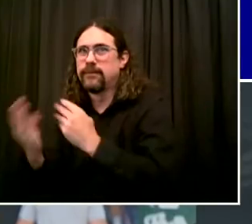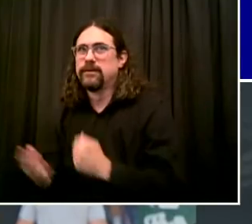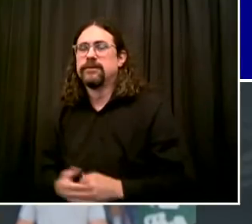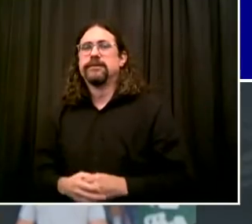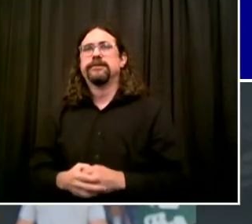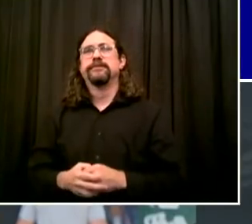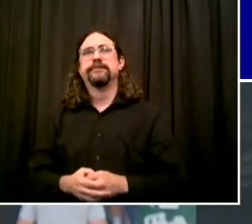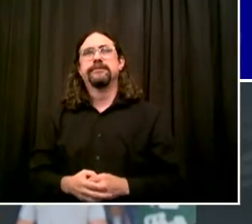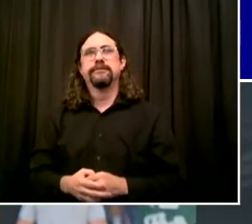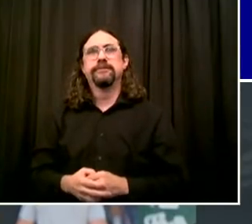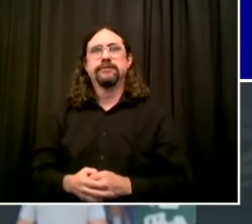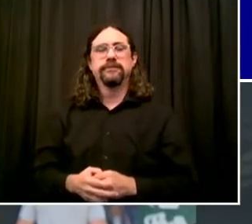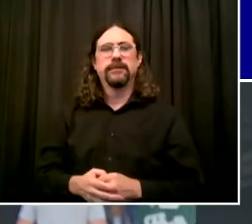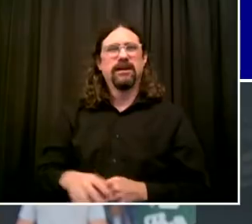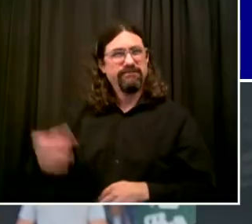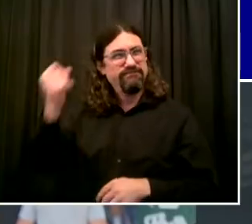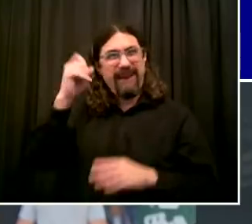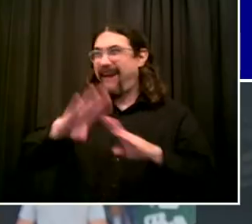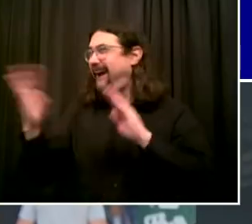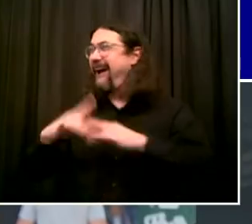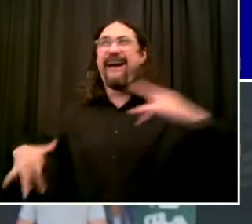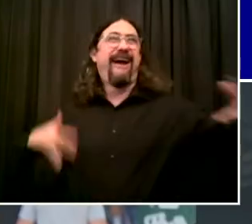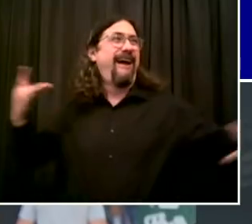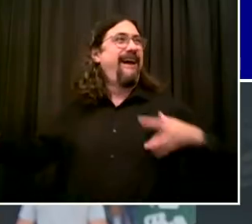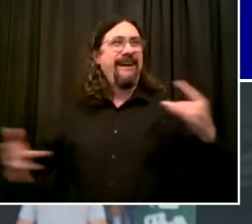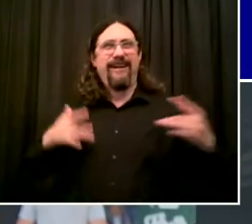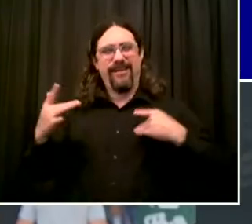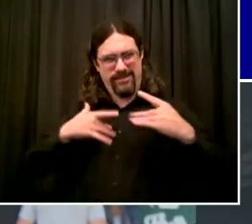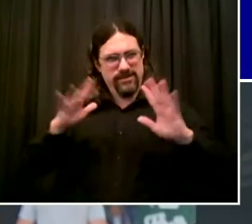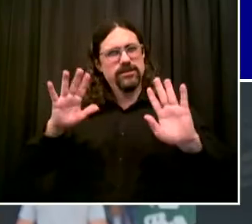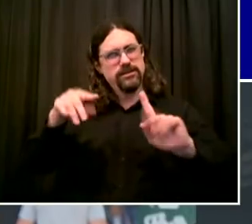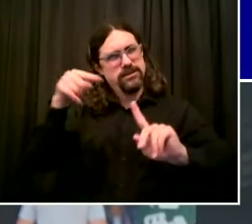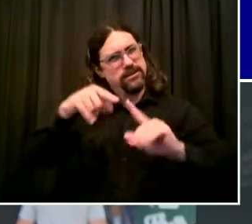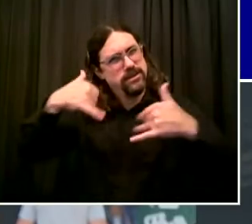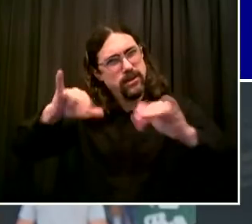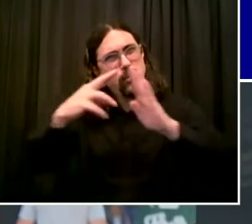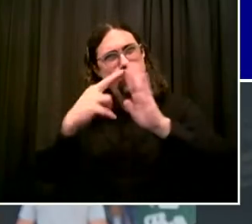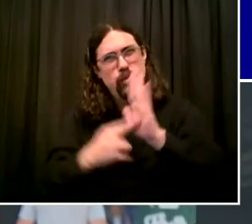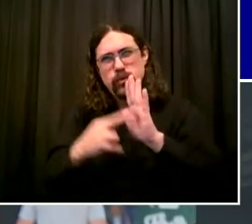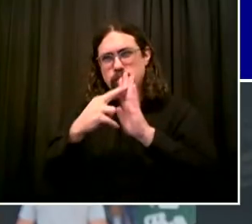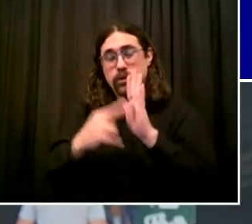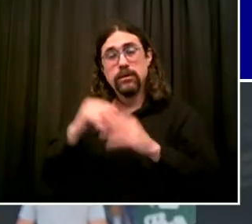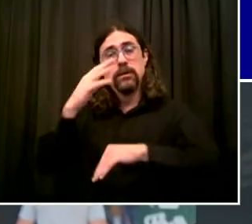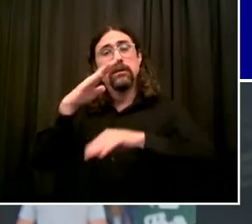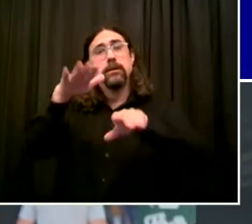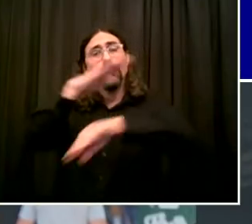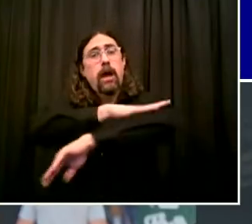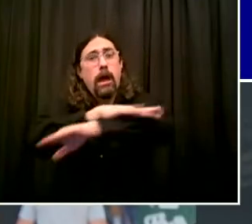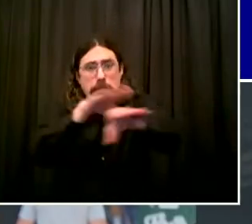CAREFUL WITH OUTDOOR DINING